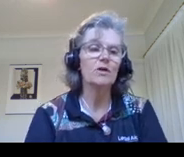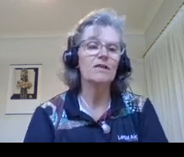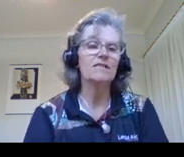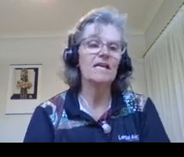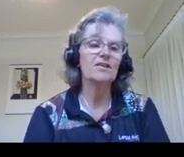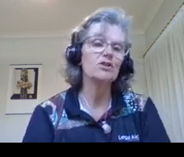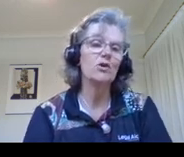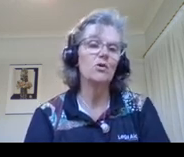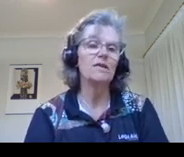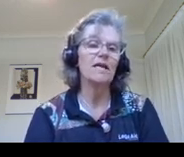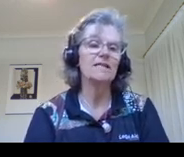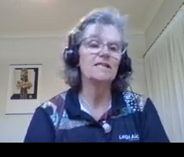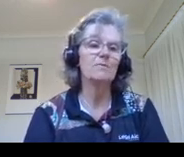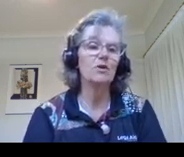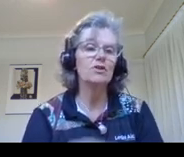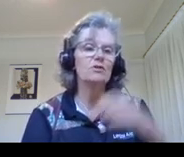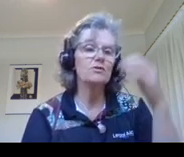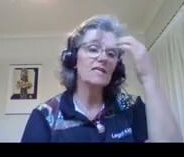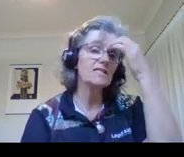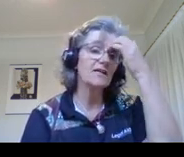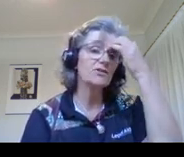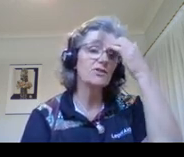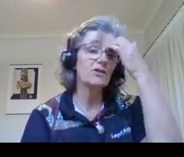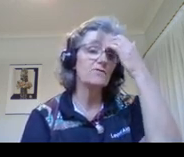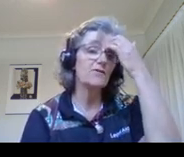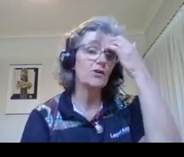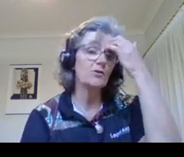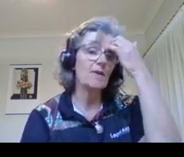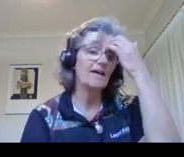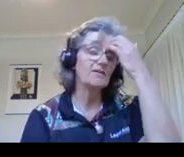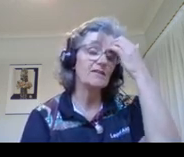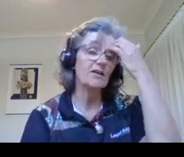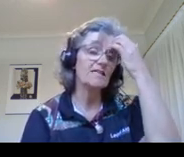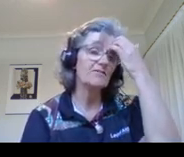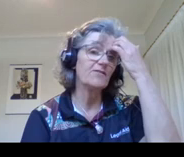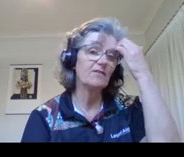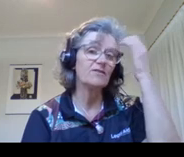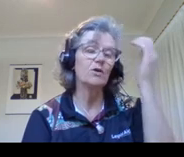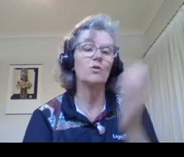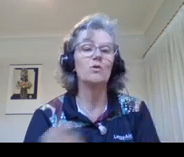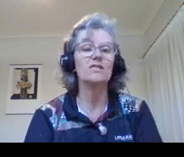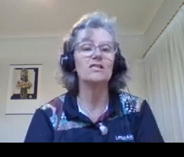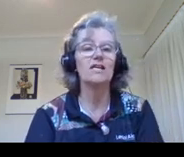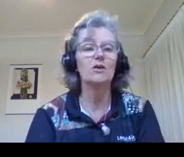organizations call and ask personal details to confirm how can I identify if the call is genuine